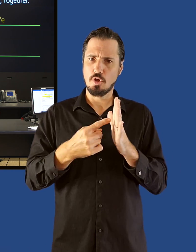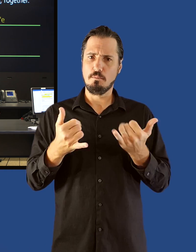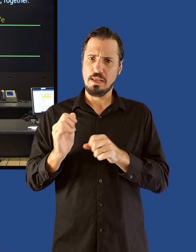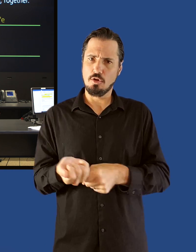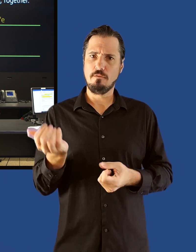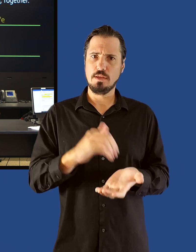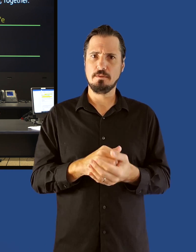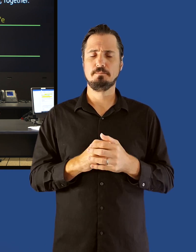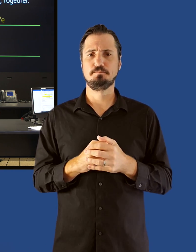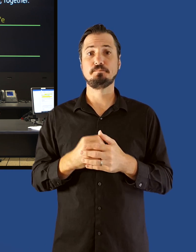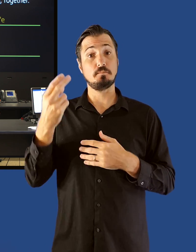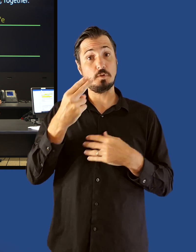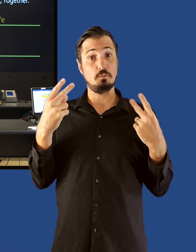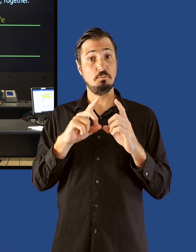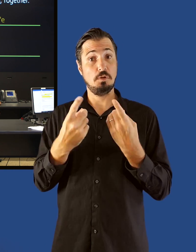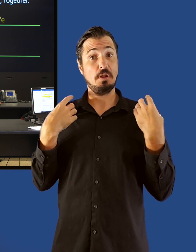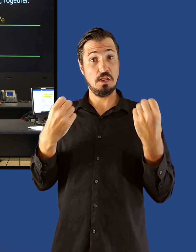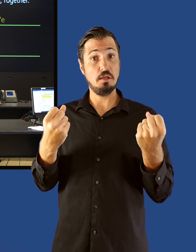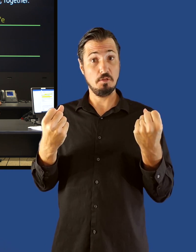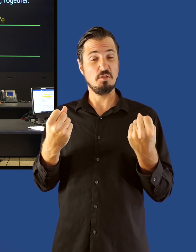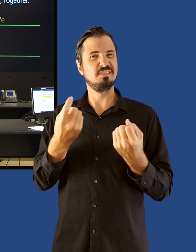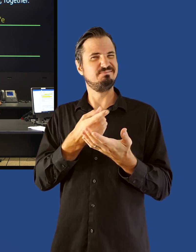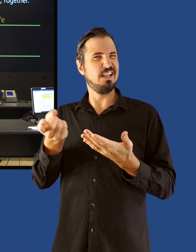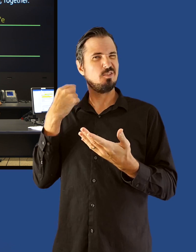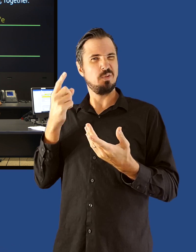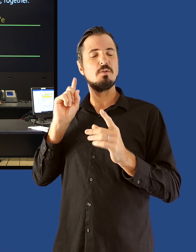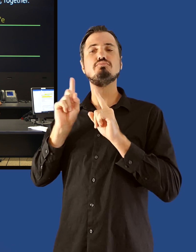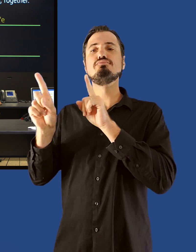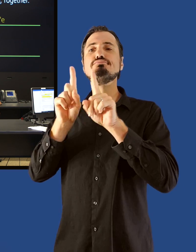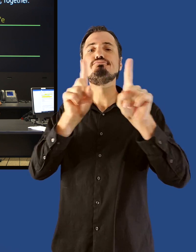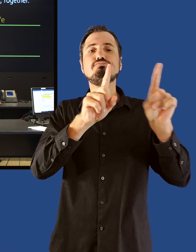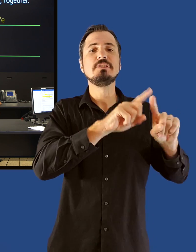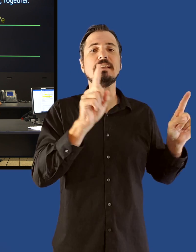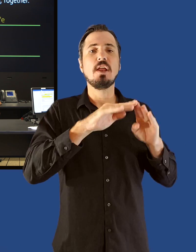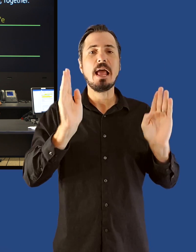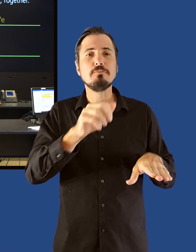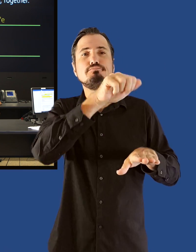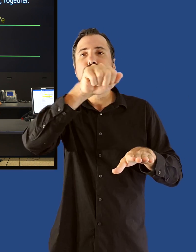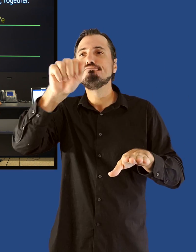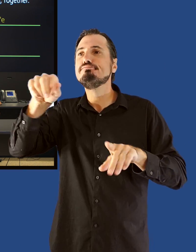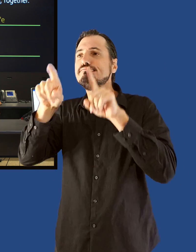The Hawai`i Department of Health last week conducted an islandwide survey of the needs of our residents.